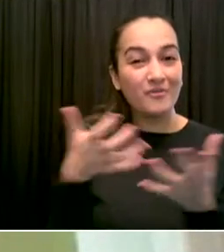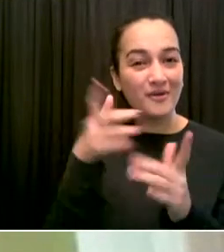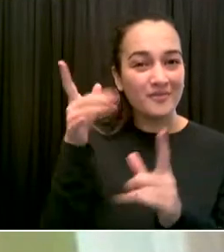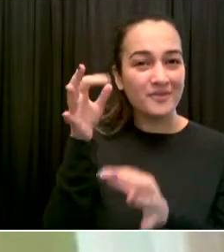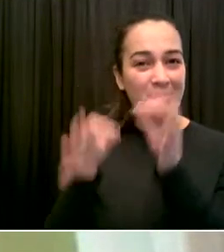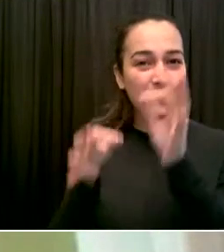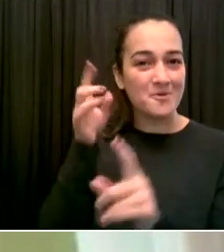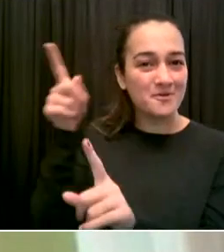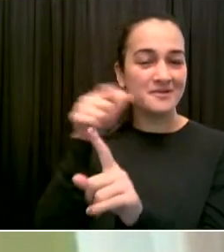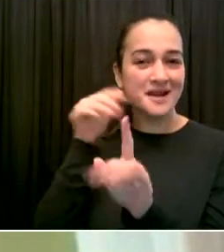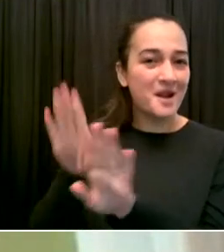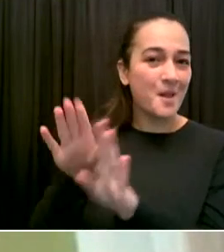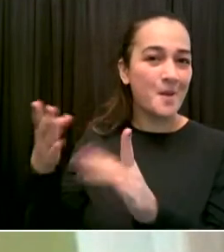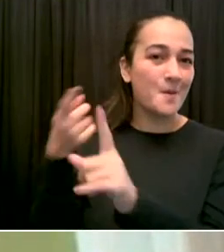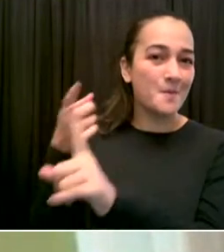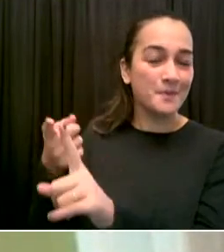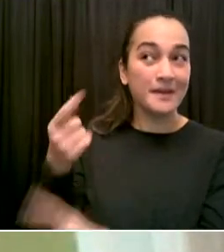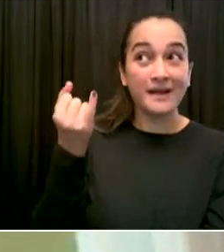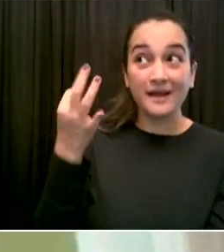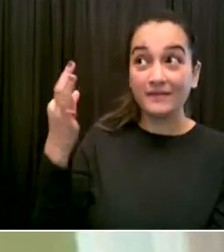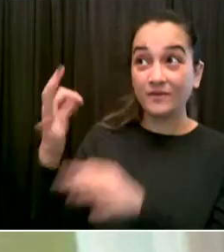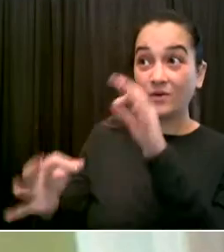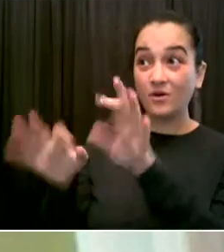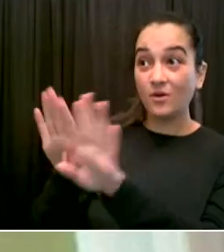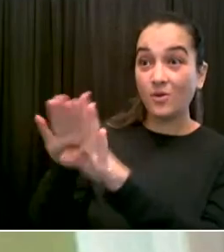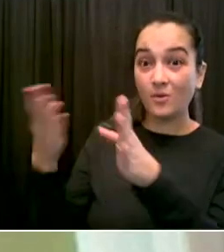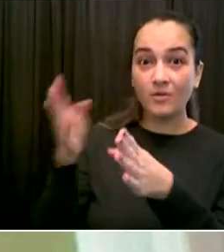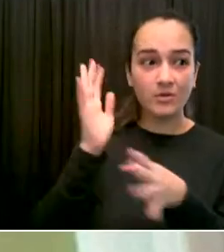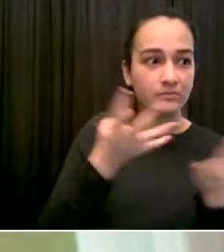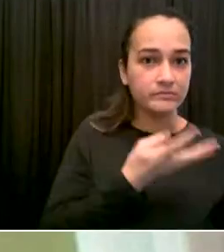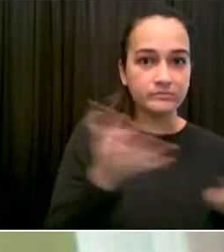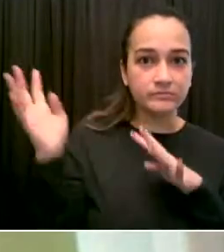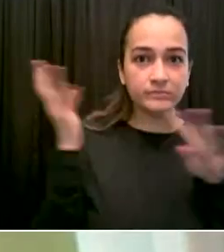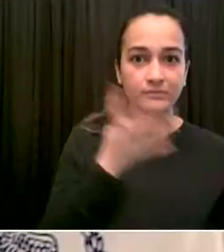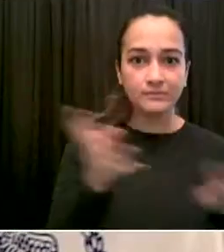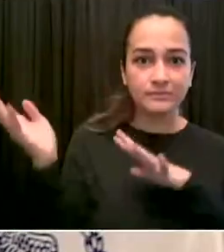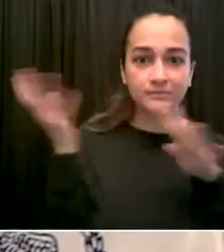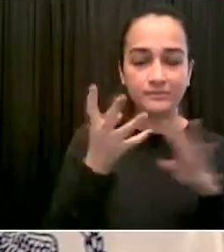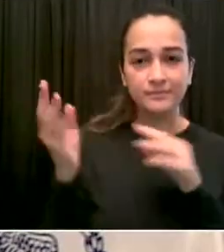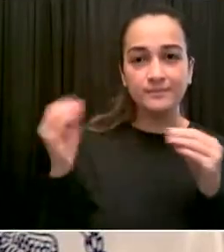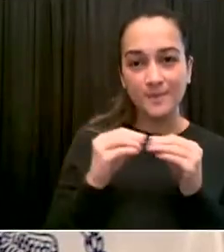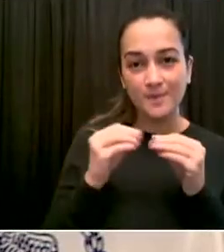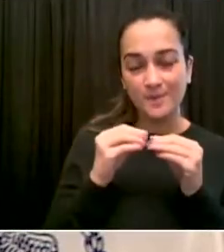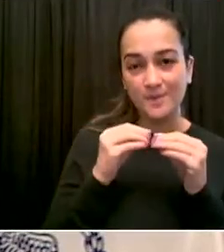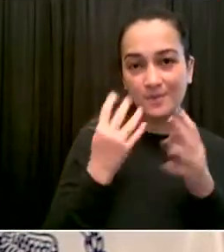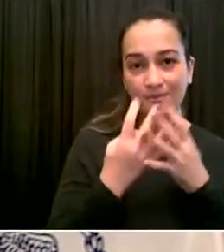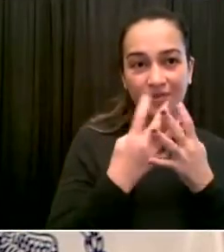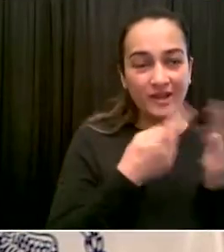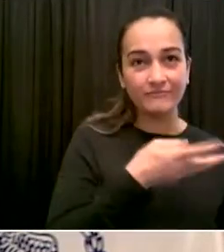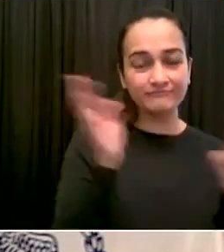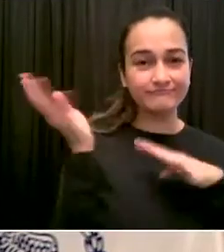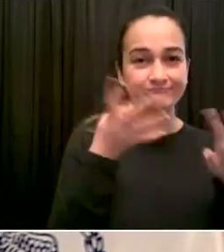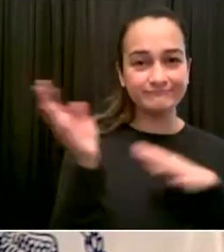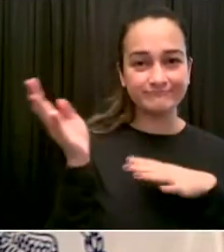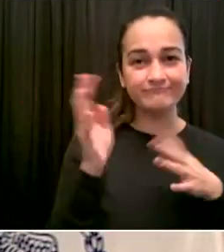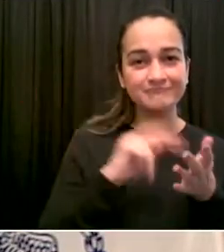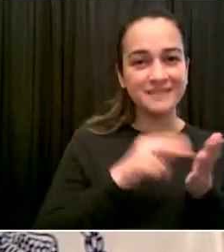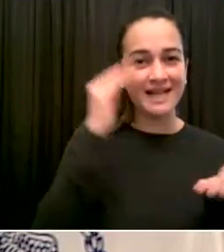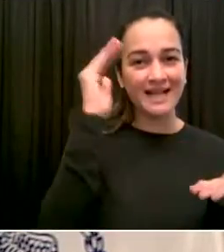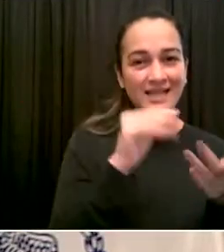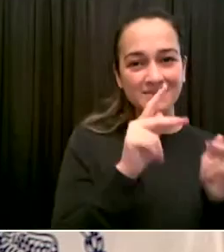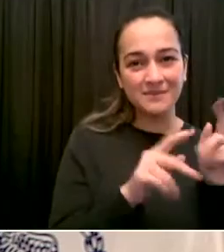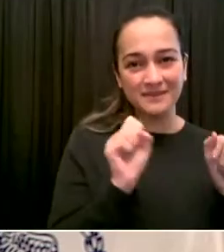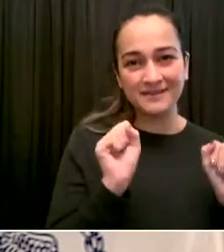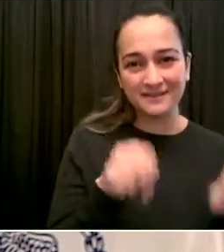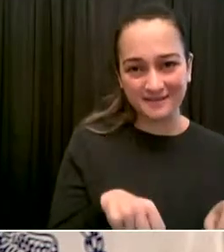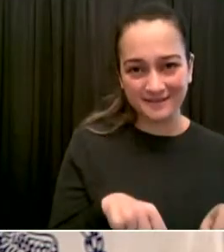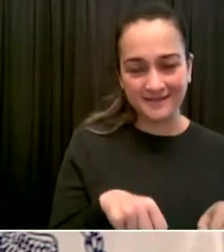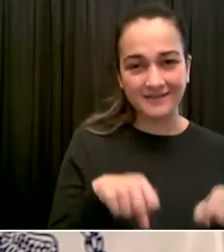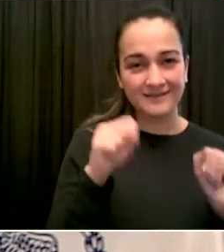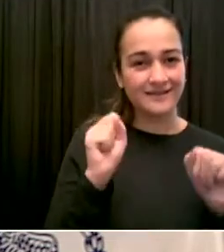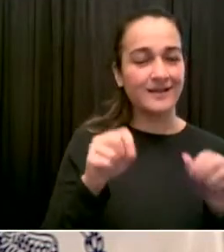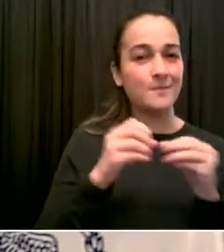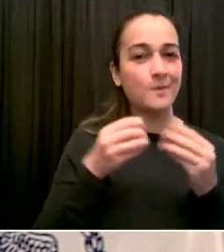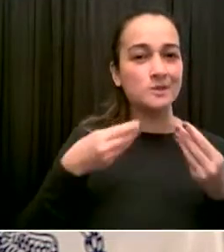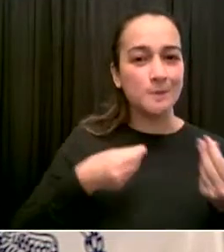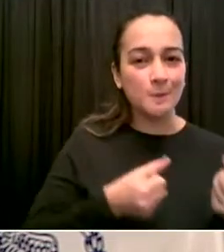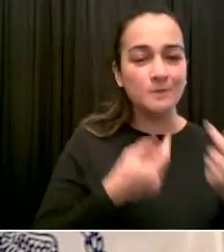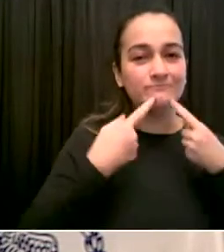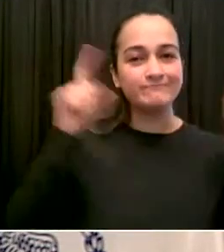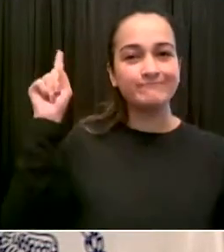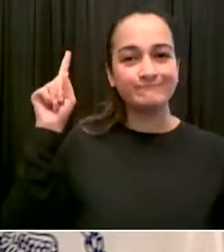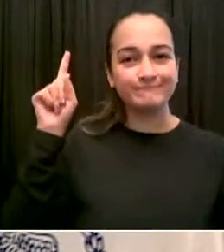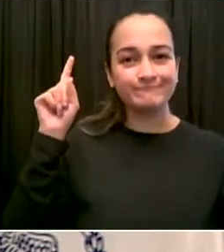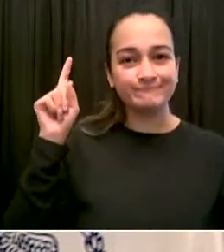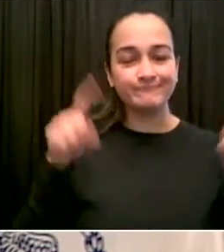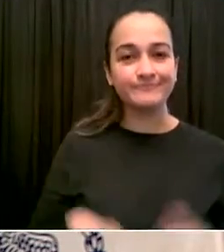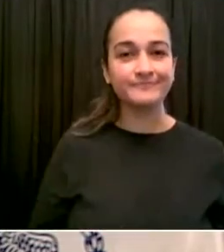WORK.